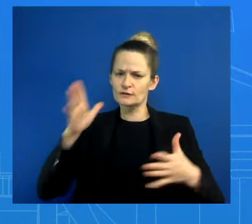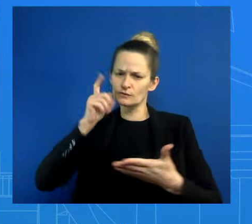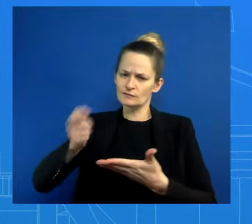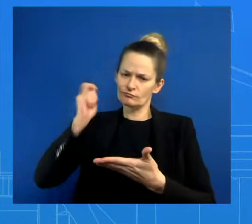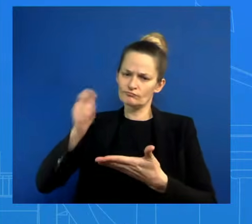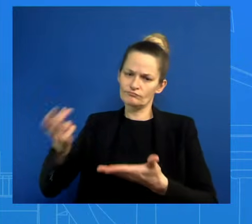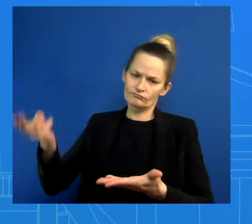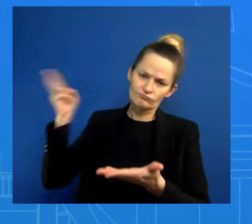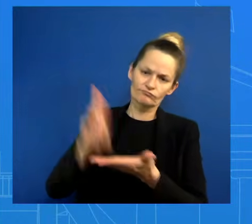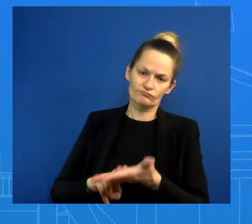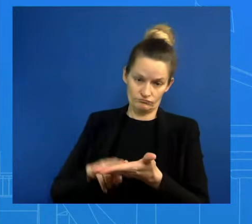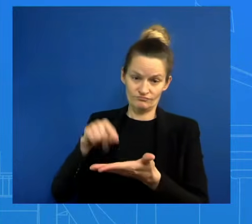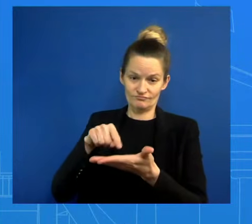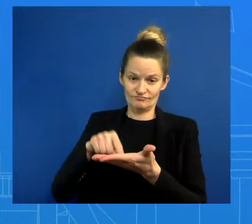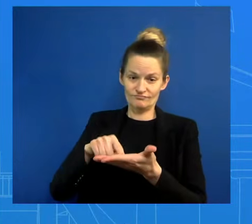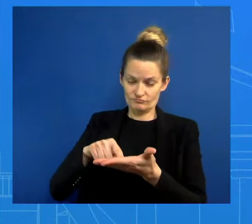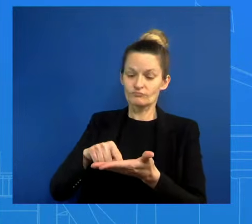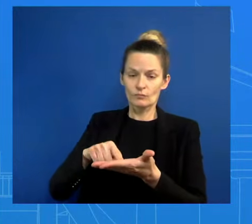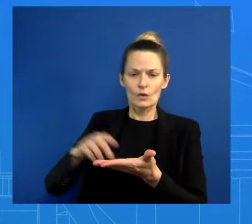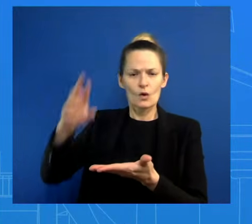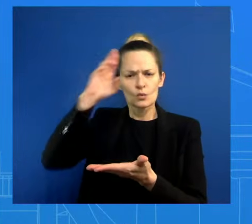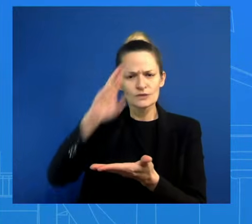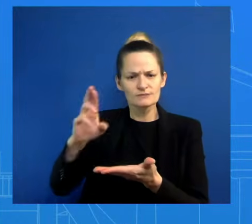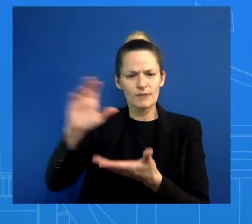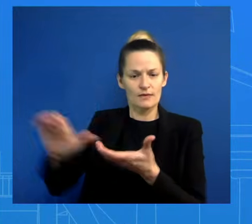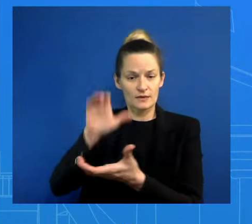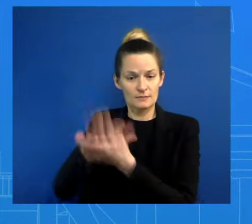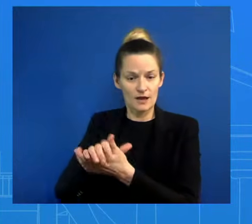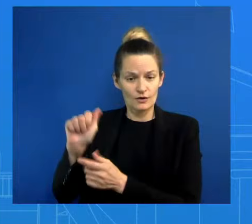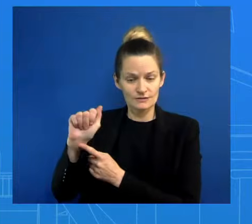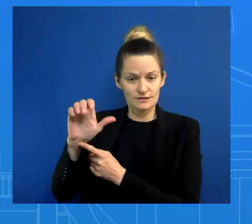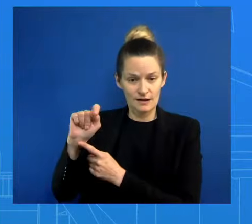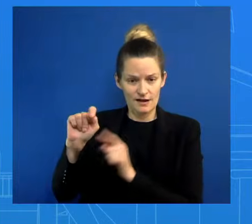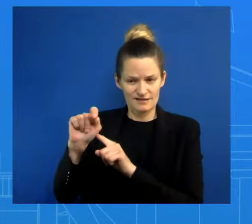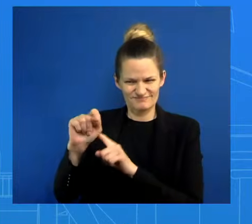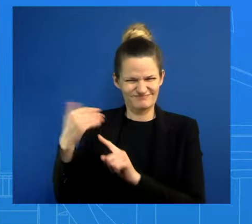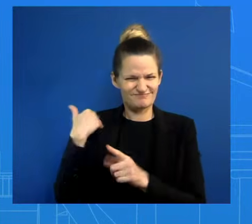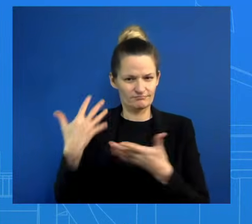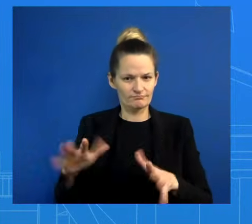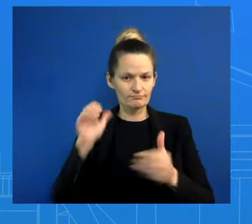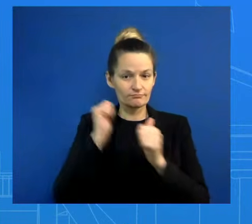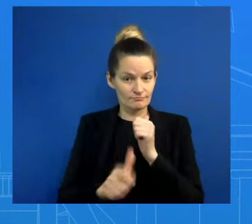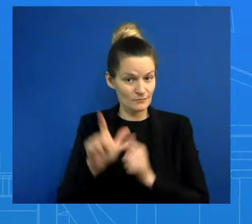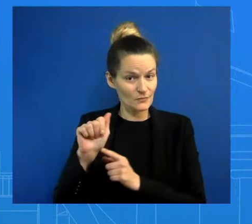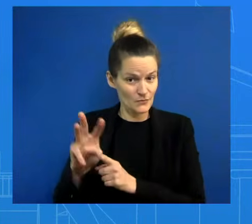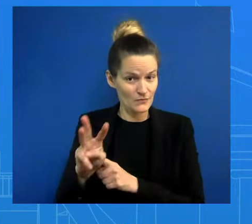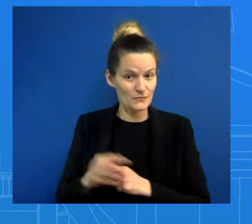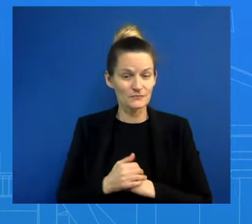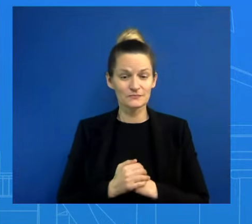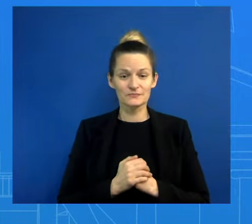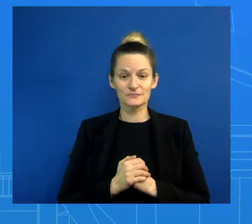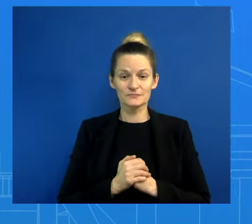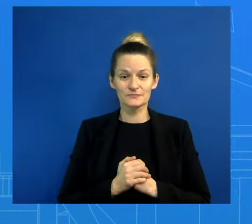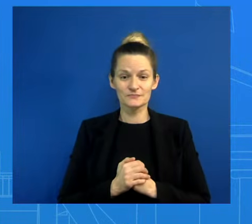On Wednesday, the President looks forward to hosting the U.S.-Africa Leaders Summit. This summit will underscore the value